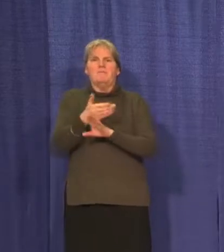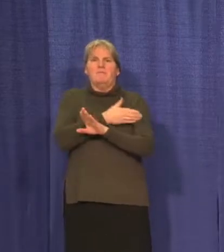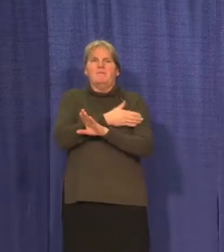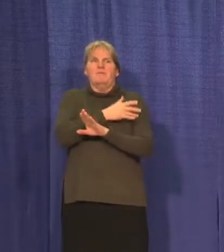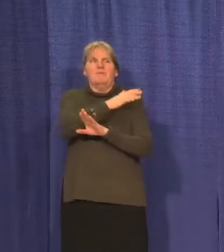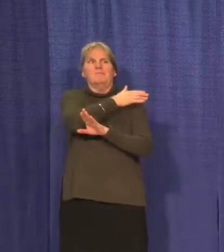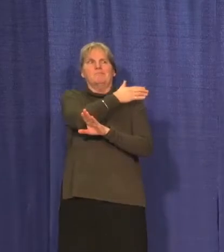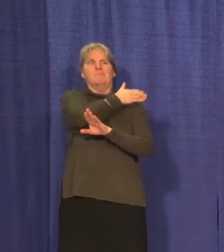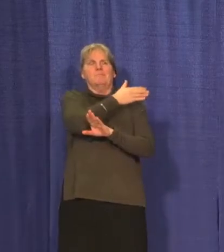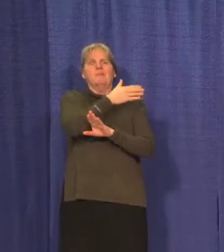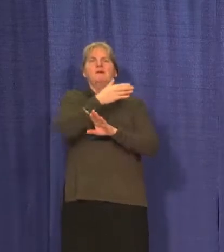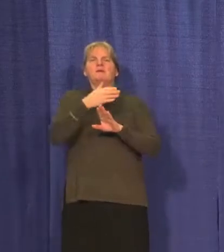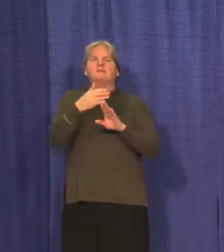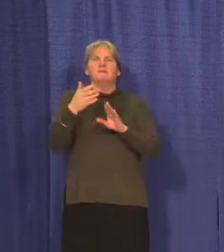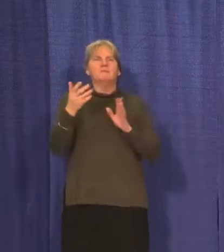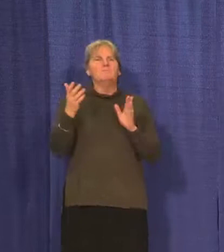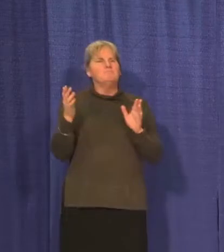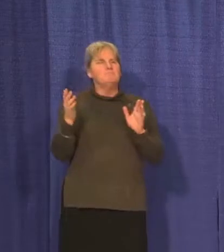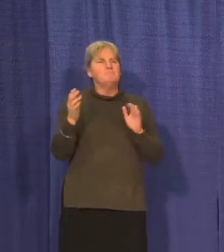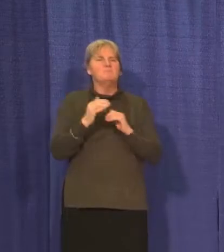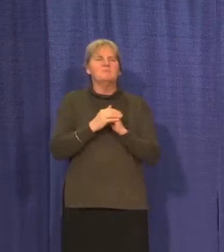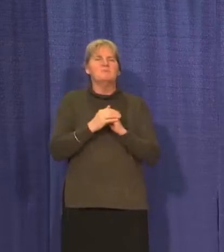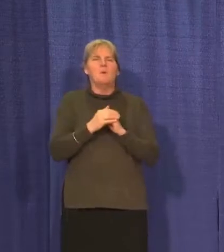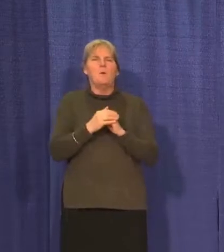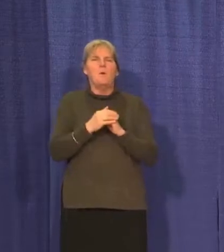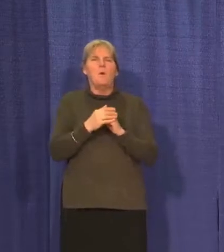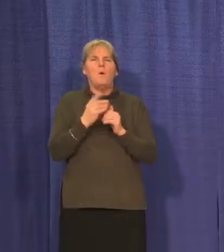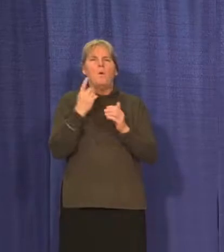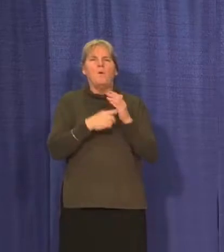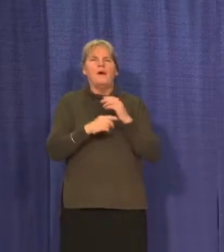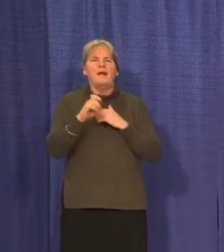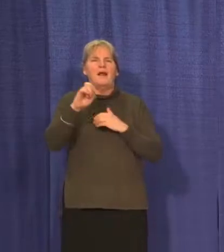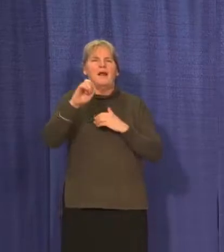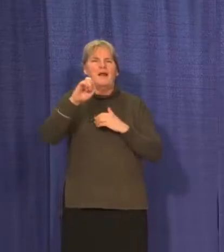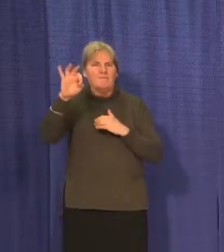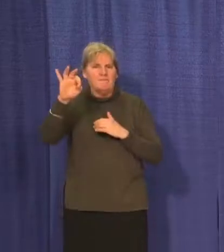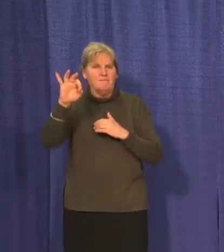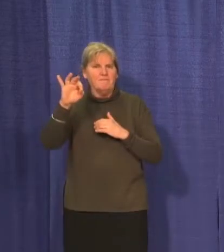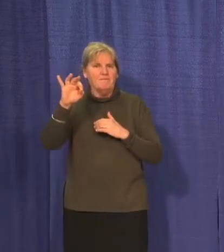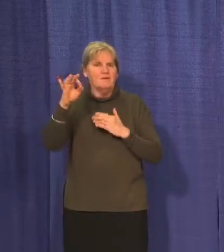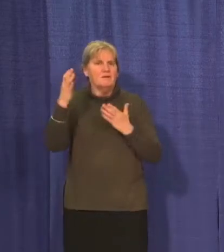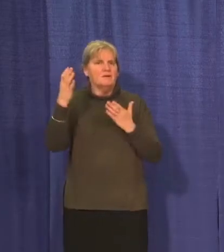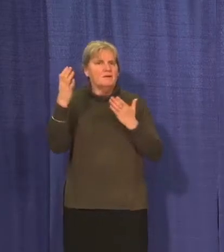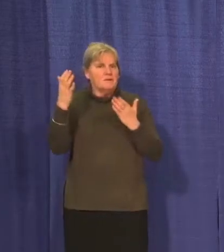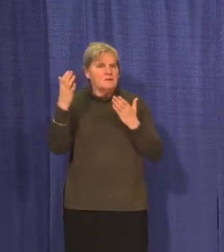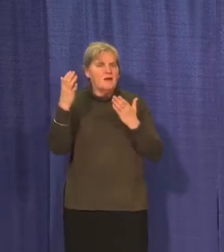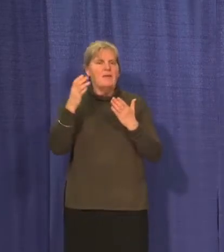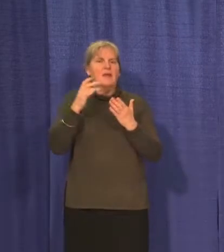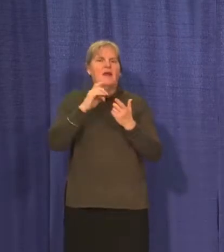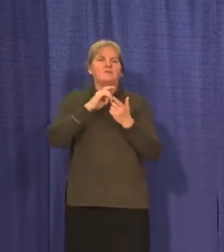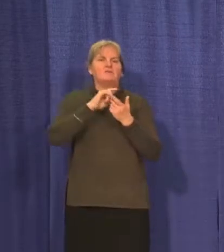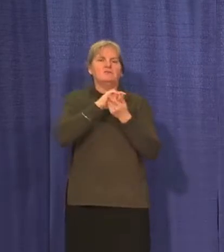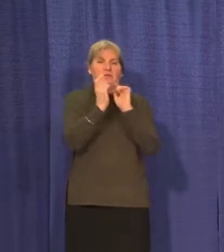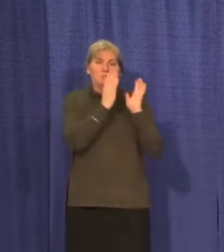vaccine campaigns. So really just to have the what if, and then contingency planning in the back of our